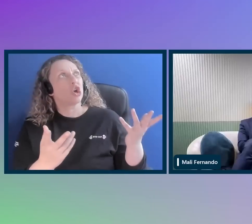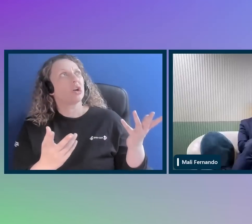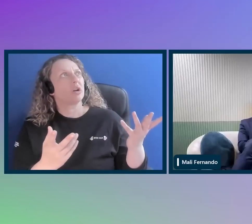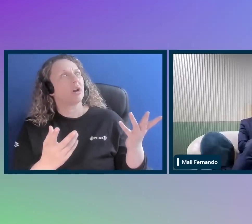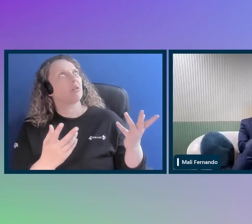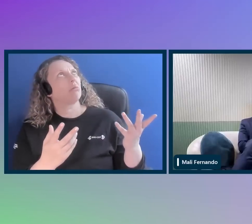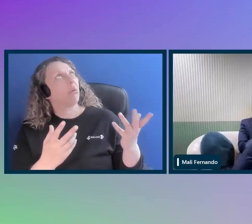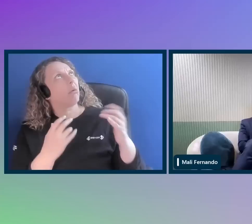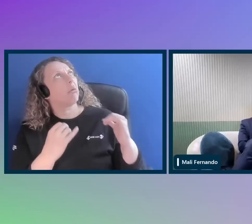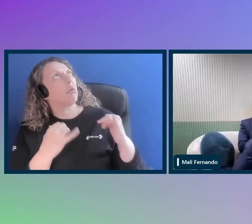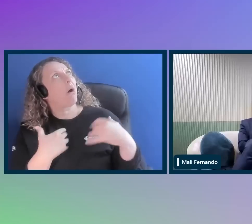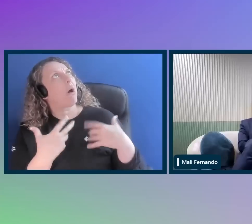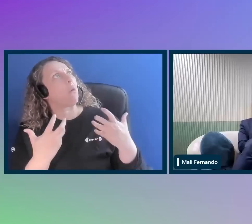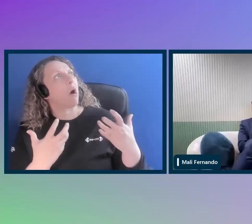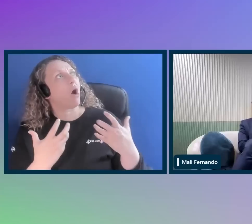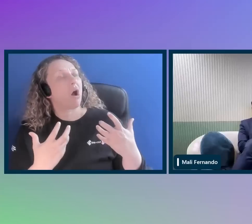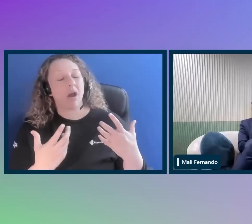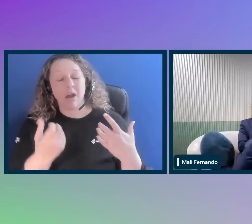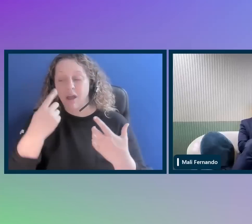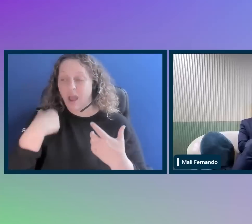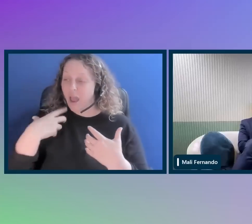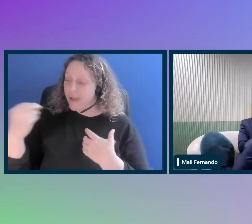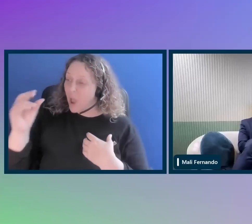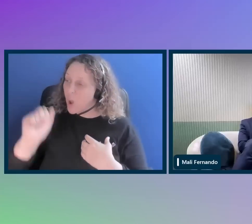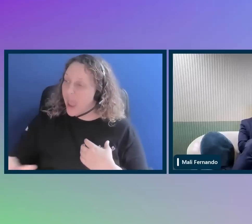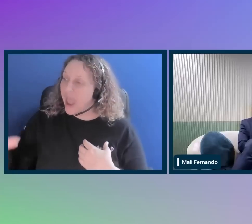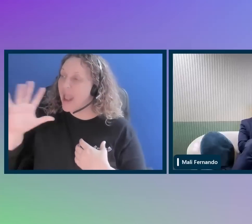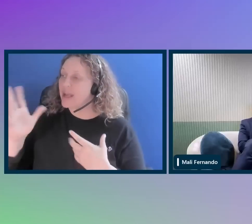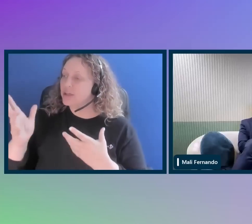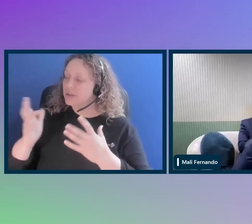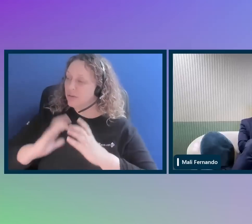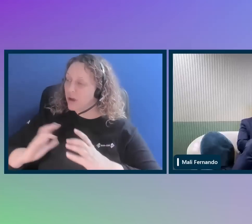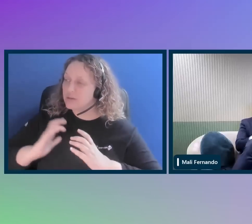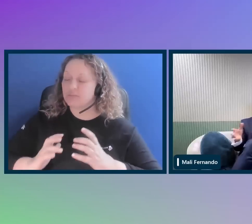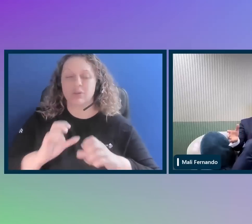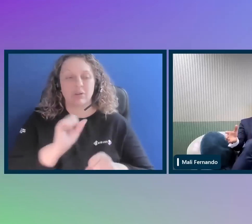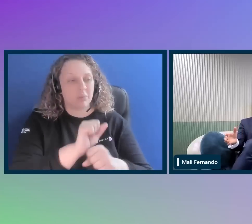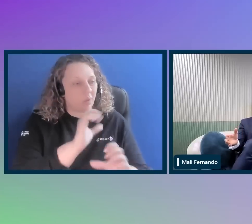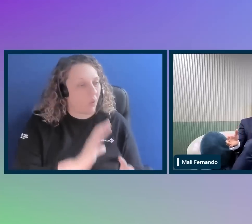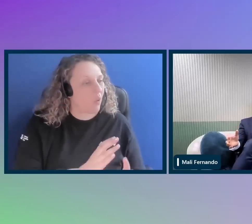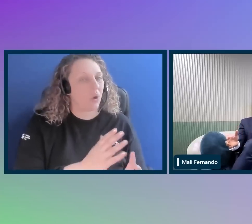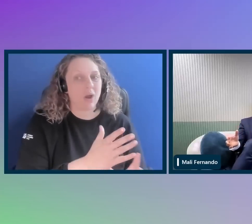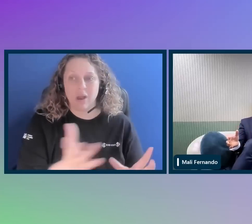when I'm speaking to our customers, when I'm speaking to potential employees, they love the work we're doing.